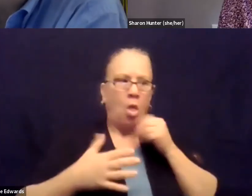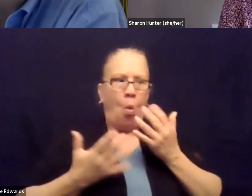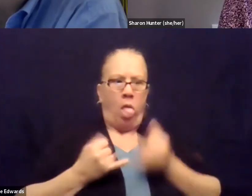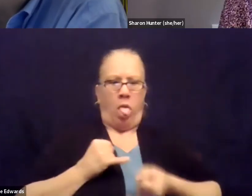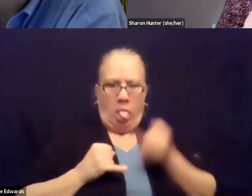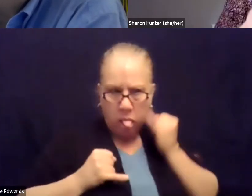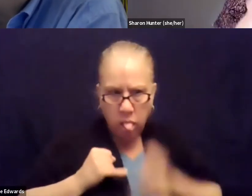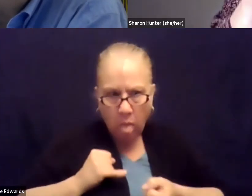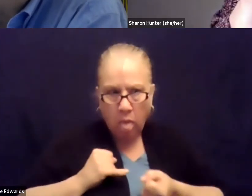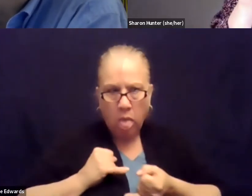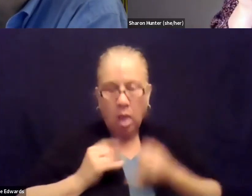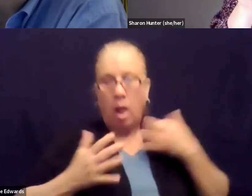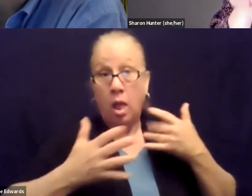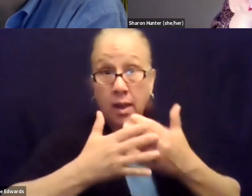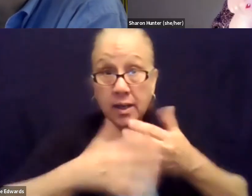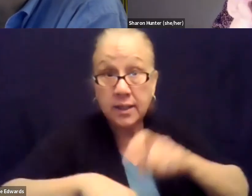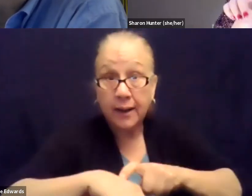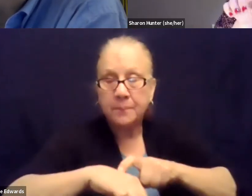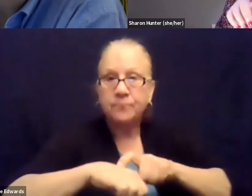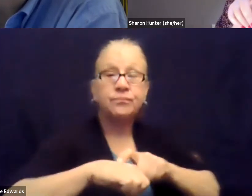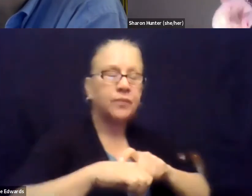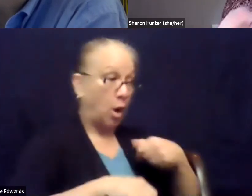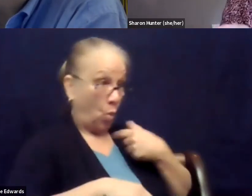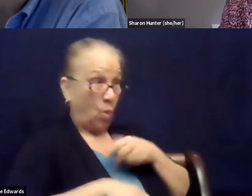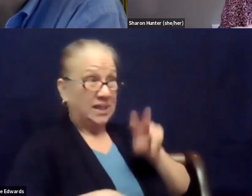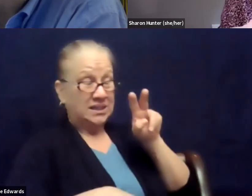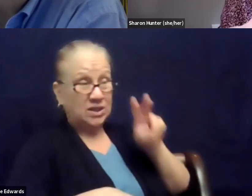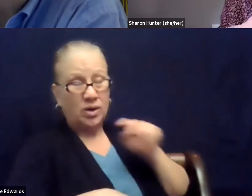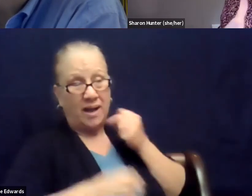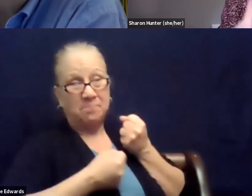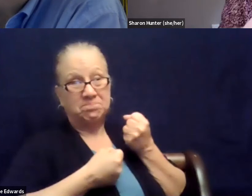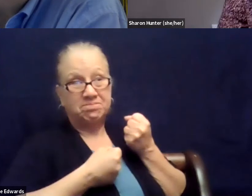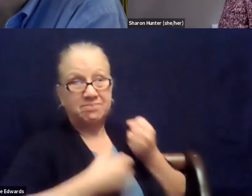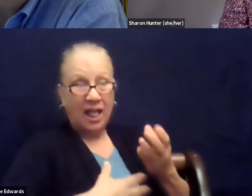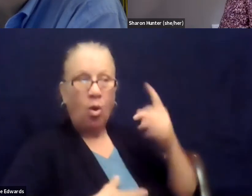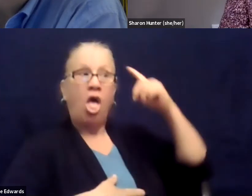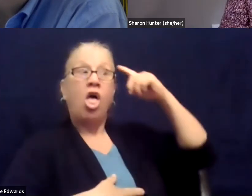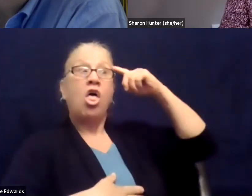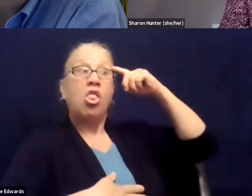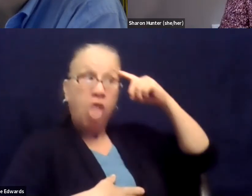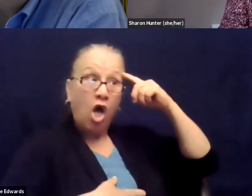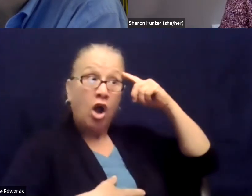We saw in the poll, there are not as many as we thought would be registered with the Missouri